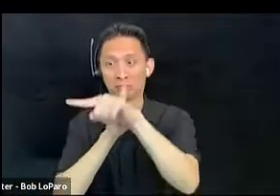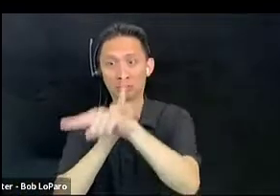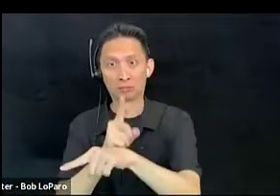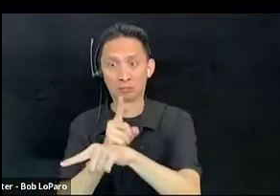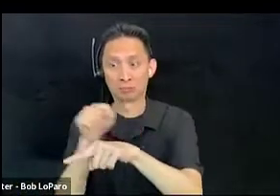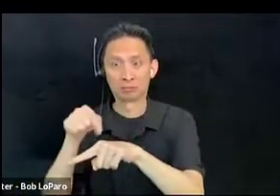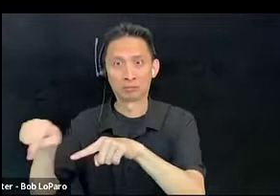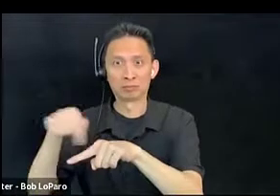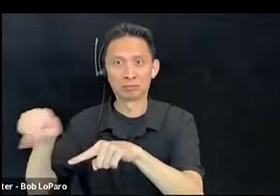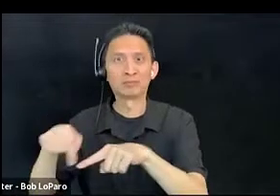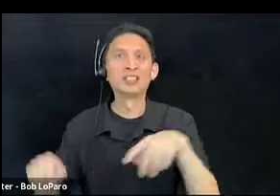Shadow.